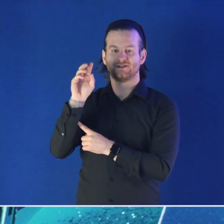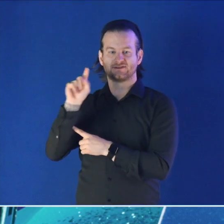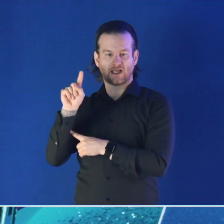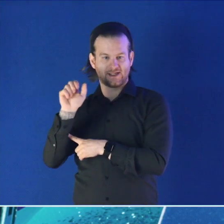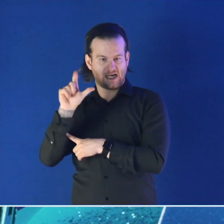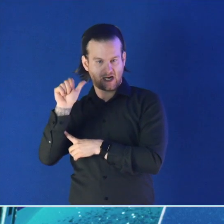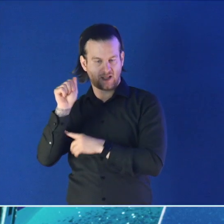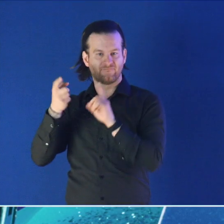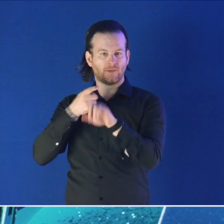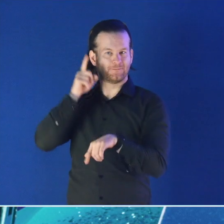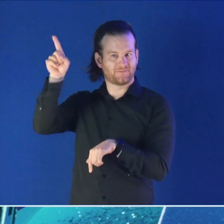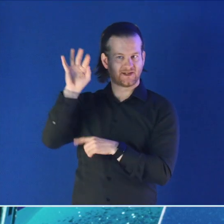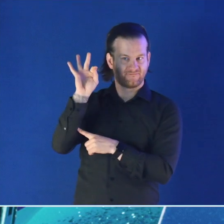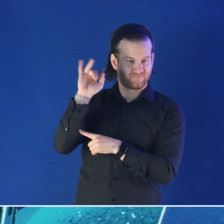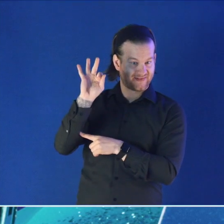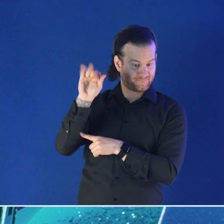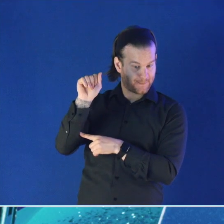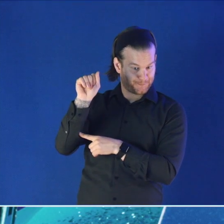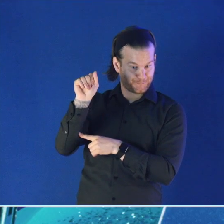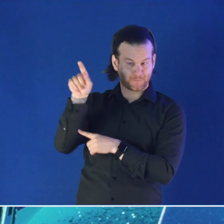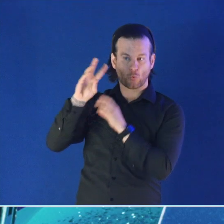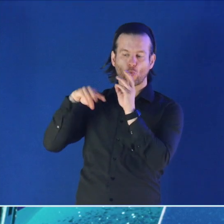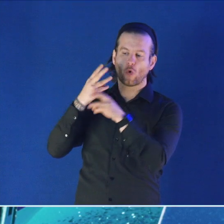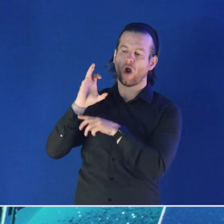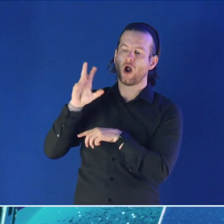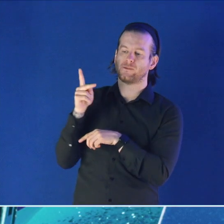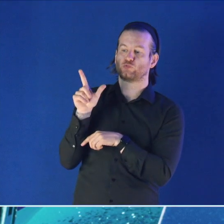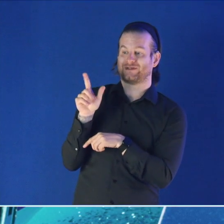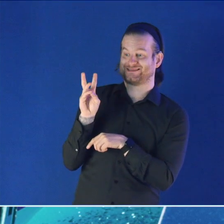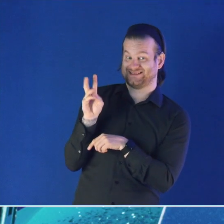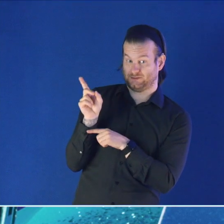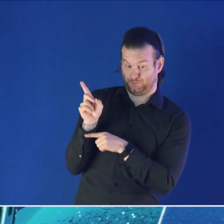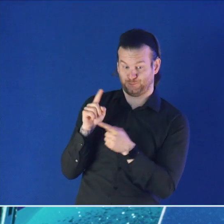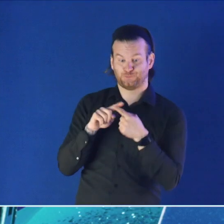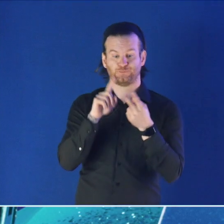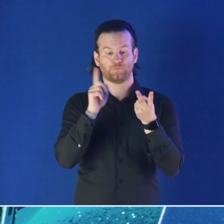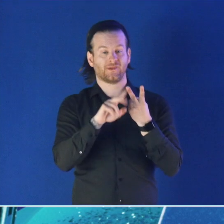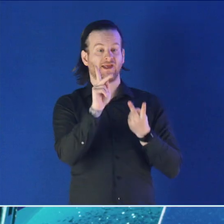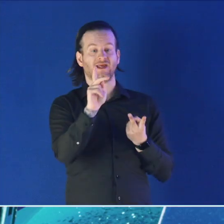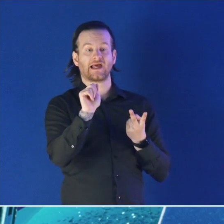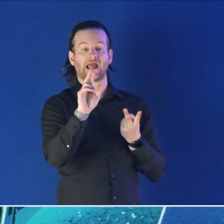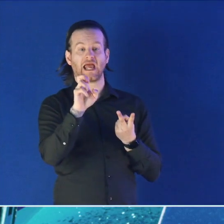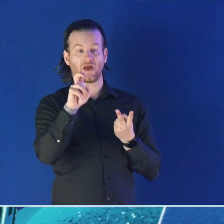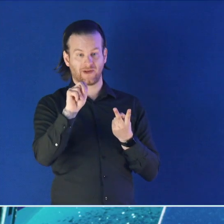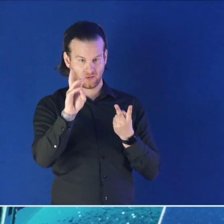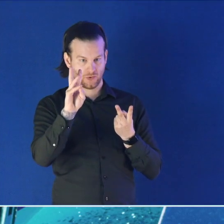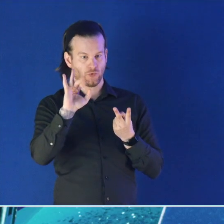Then we have Karen Wilkins-Mickey from the Super Bowl champion Seattle Seahawks.